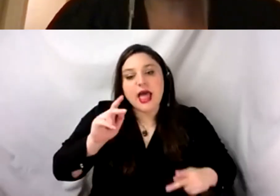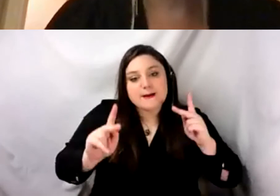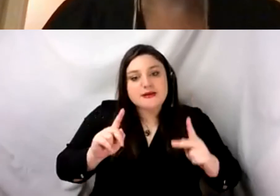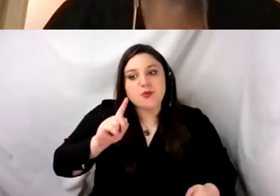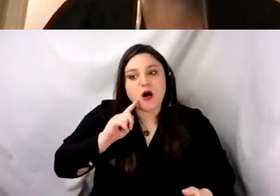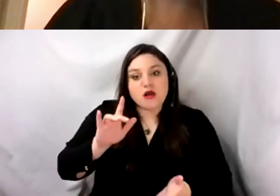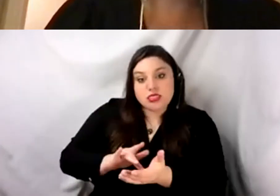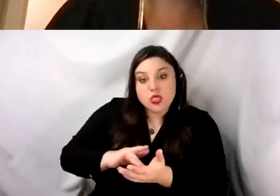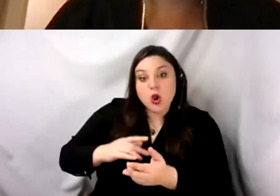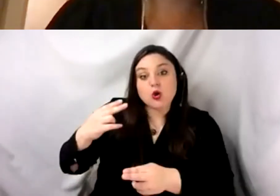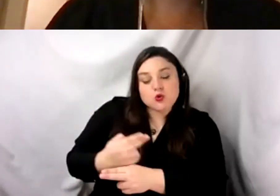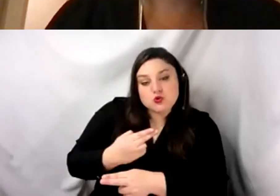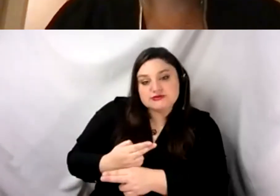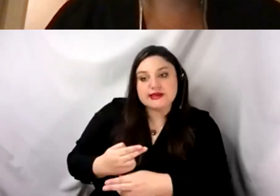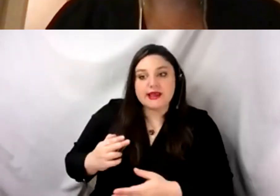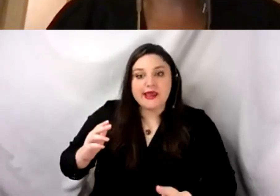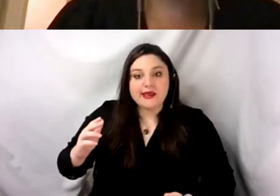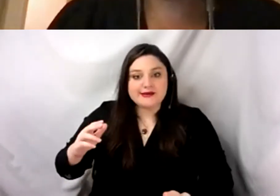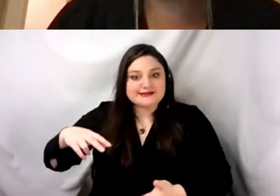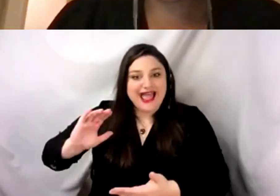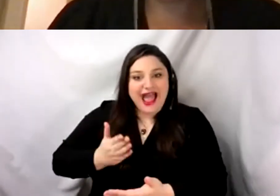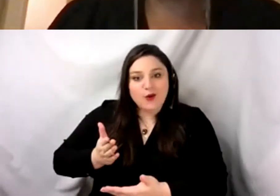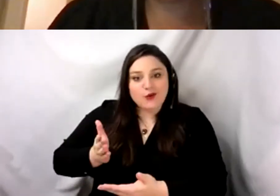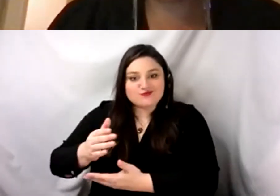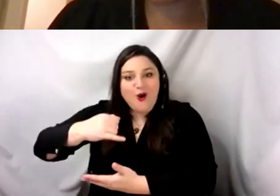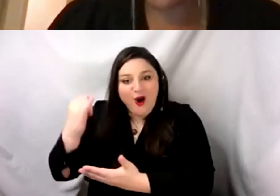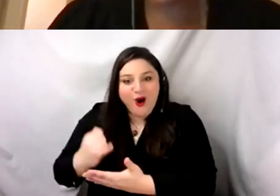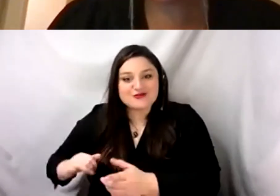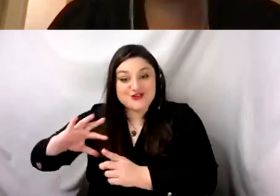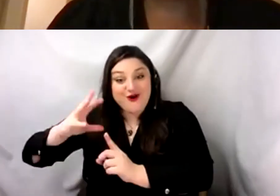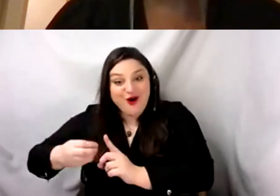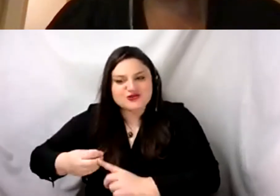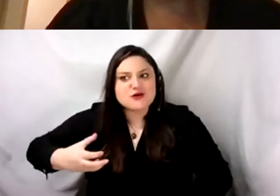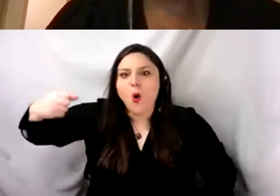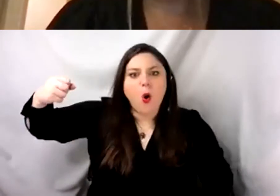So membership has expressed a lot of frustration around that. Operationally